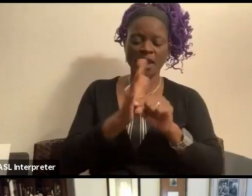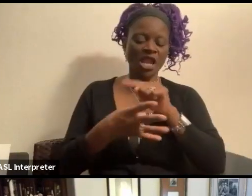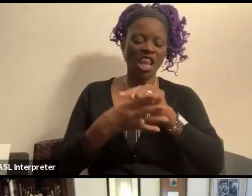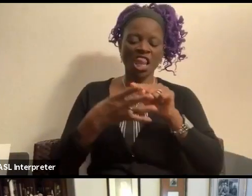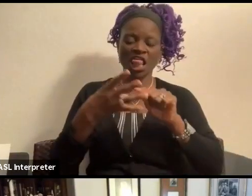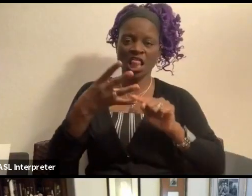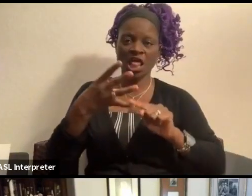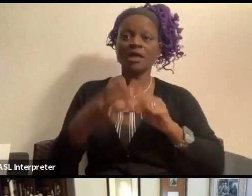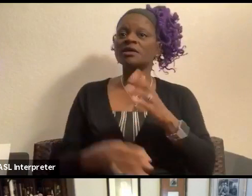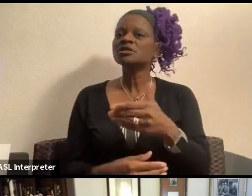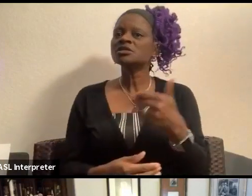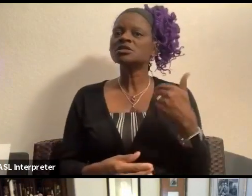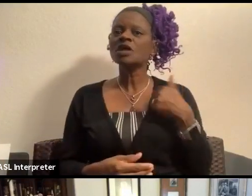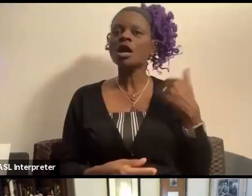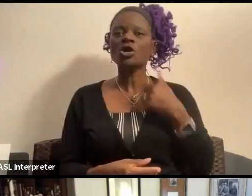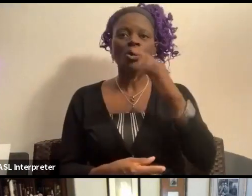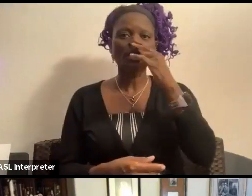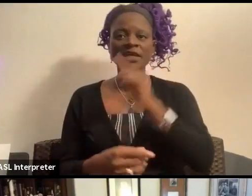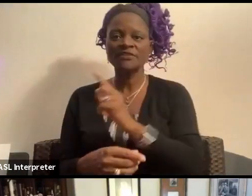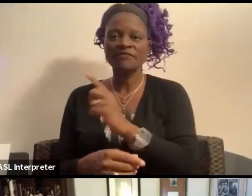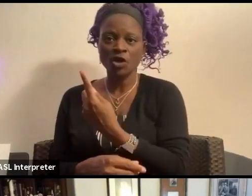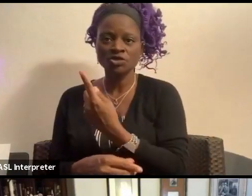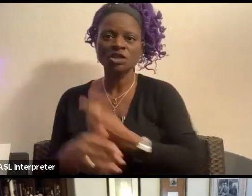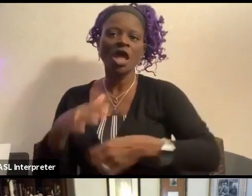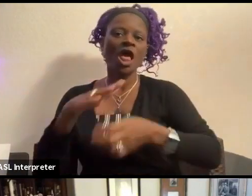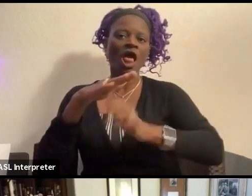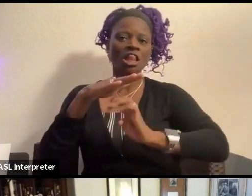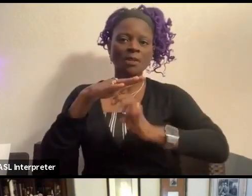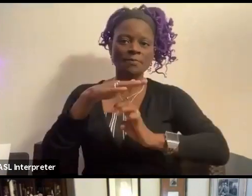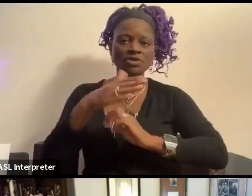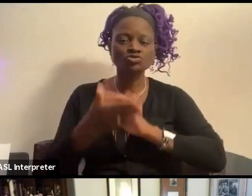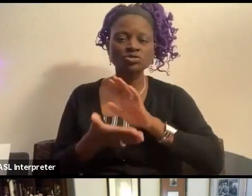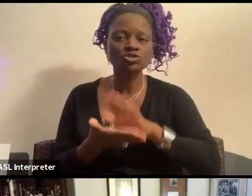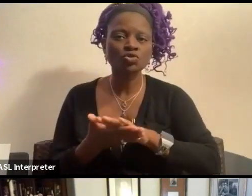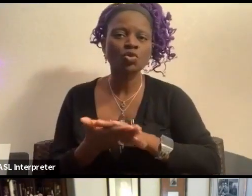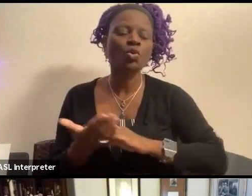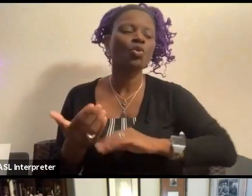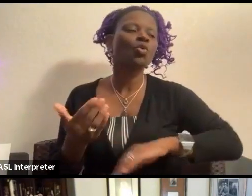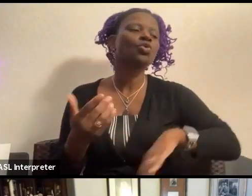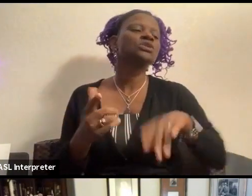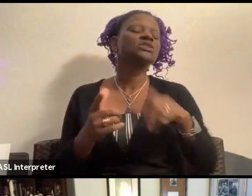first elementary schools and and then eventually secondary and the